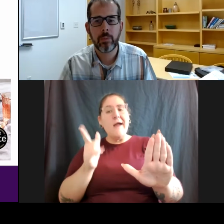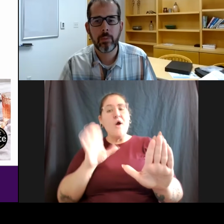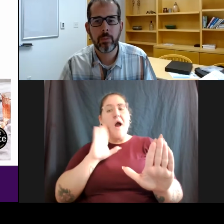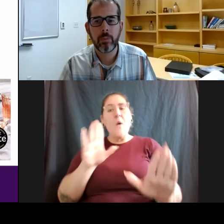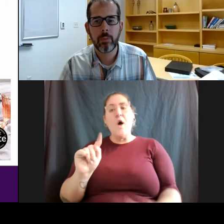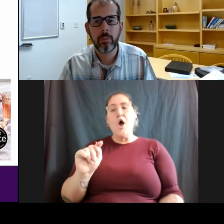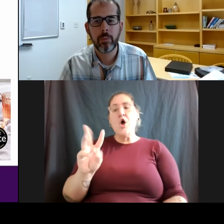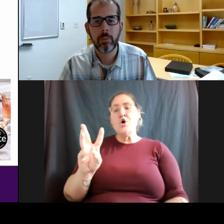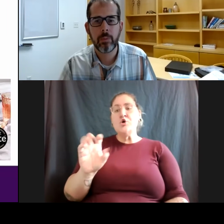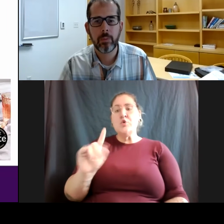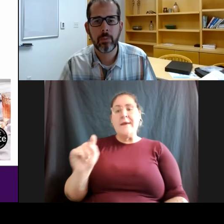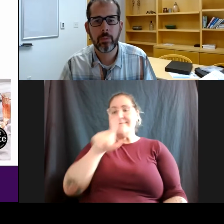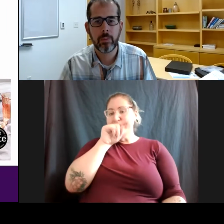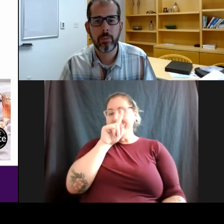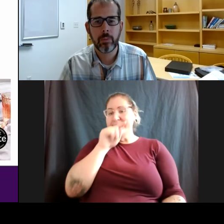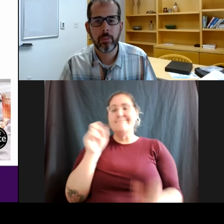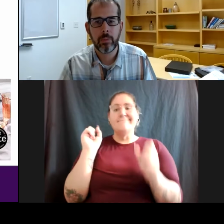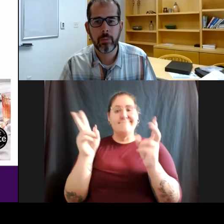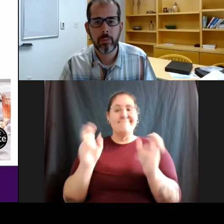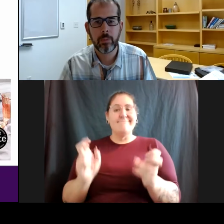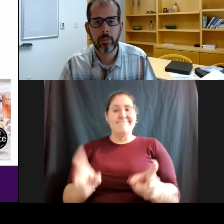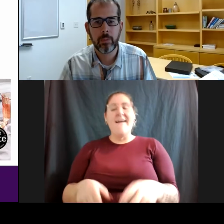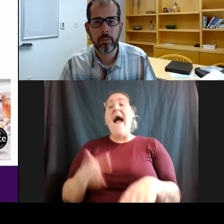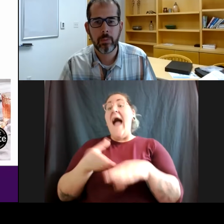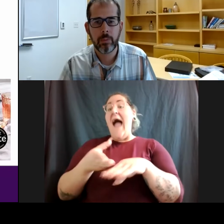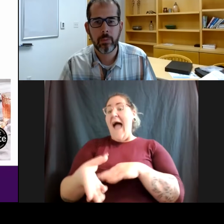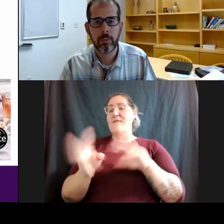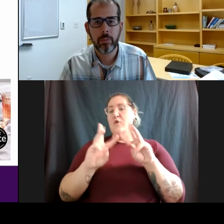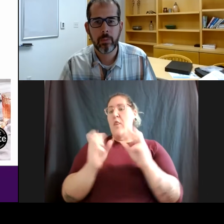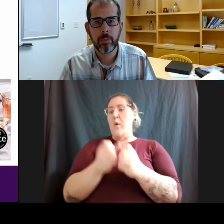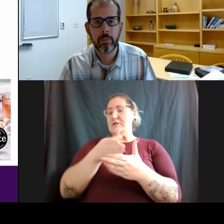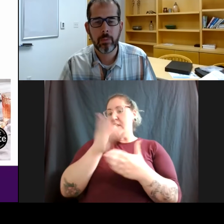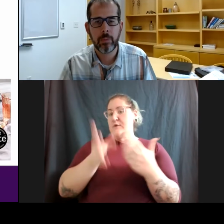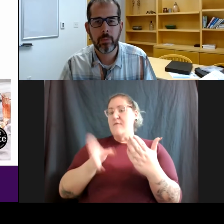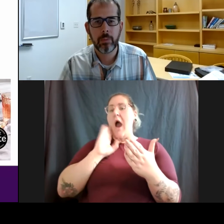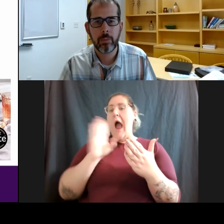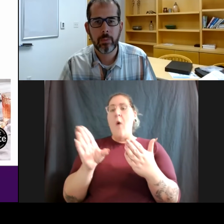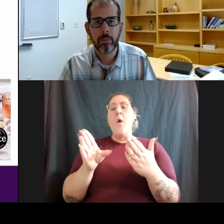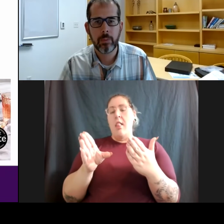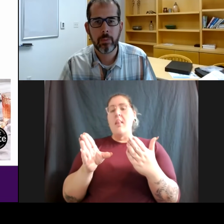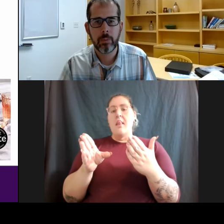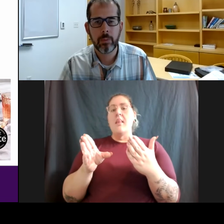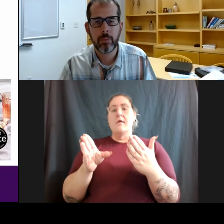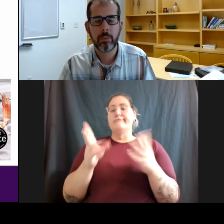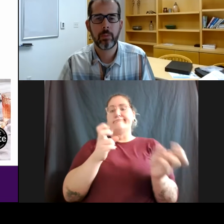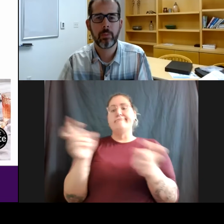send out a whole bunch of links. So, if you follow me at @iheni, I will do that there and I will use the WebAIM